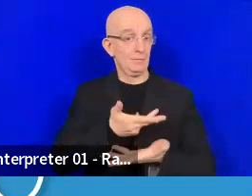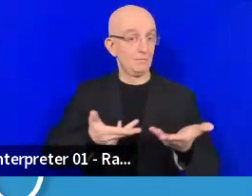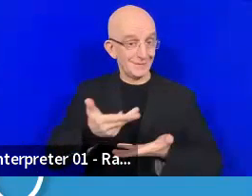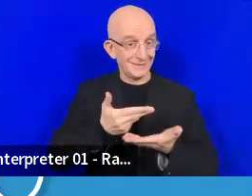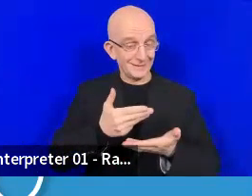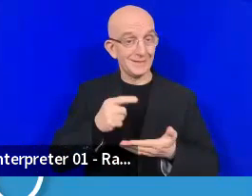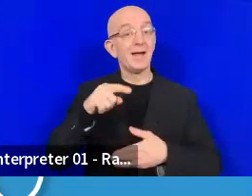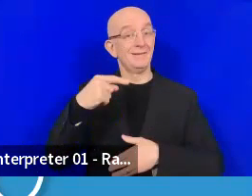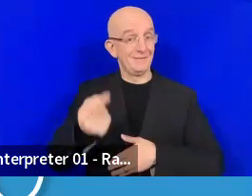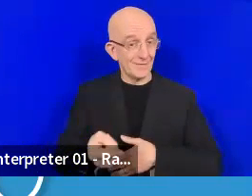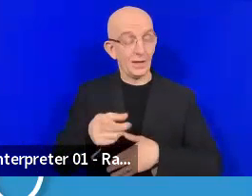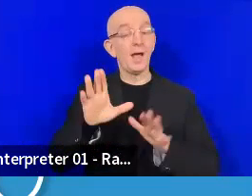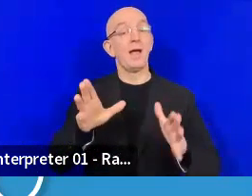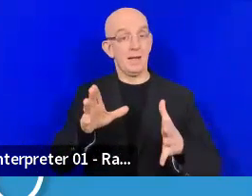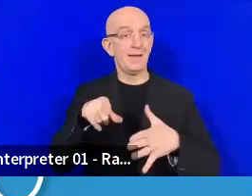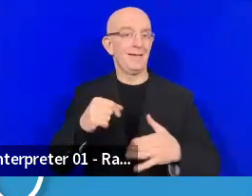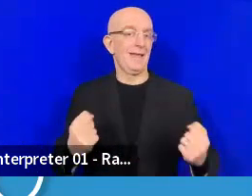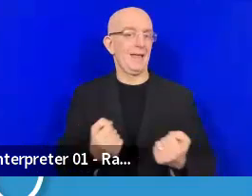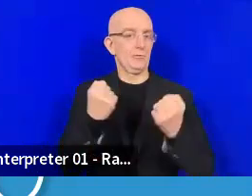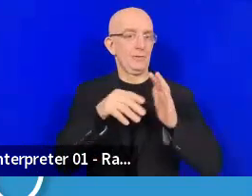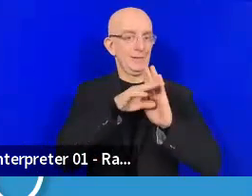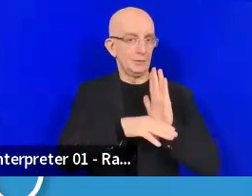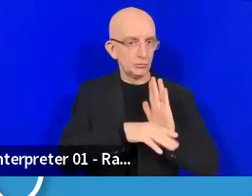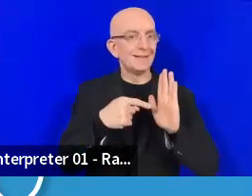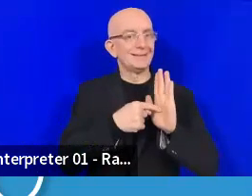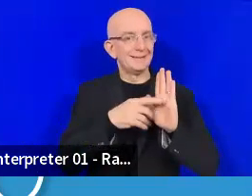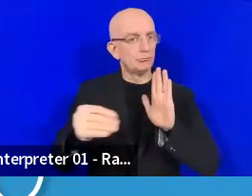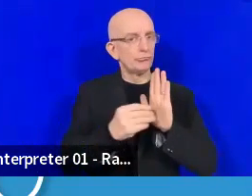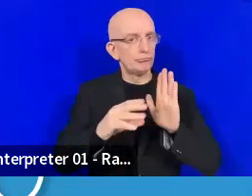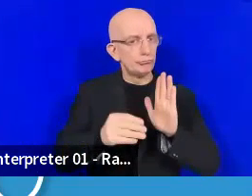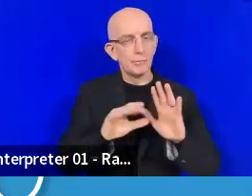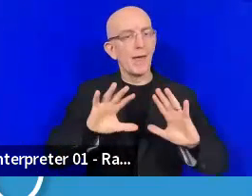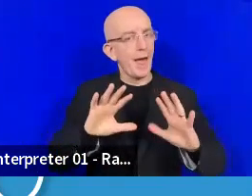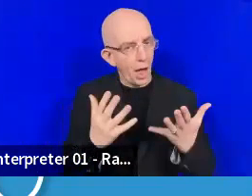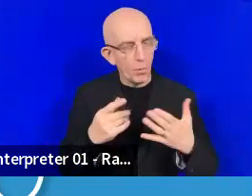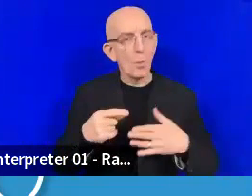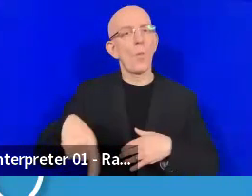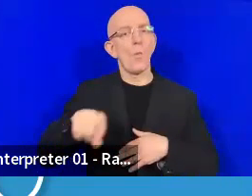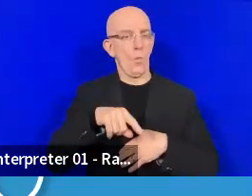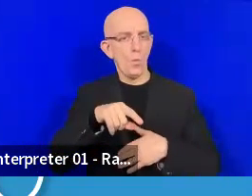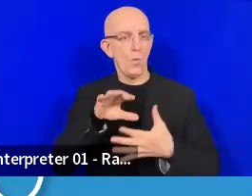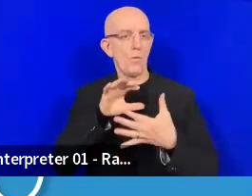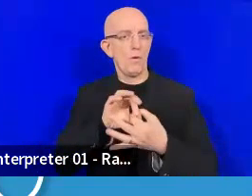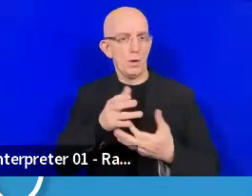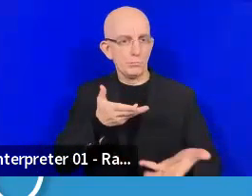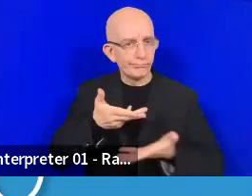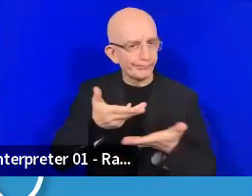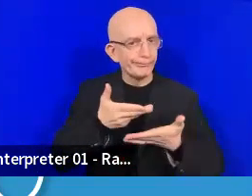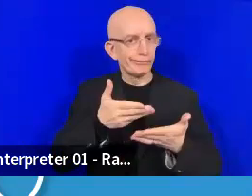We were so pleased to have over 830 responses from a wide range of stakeholders representing